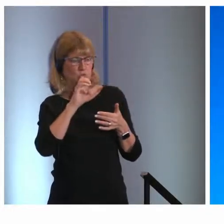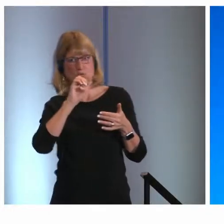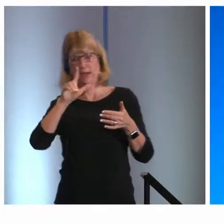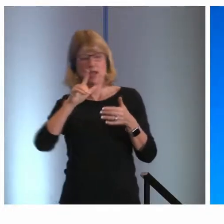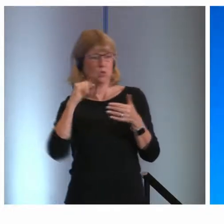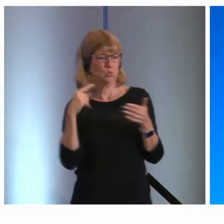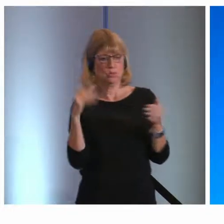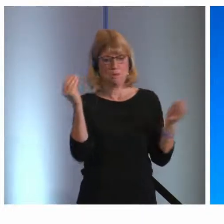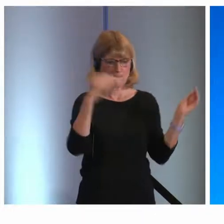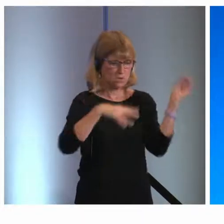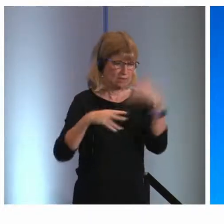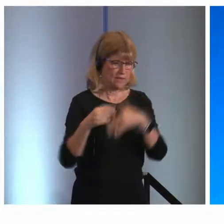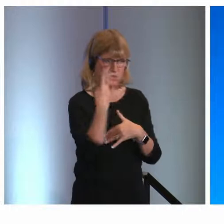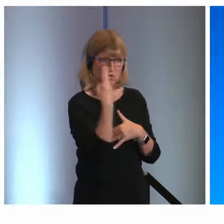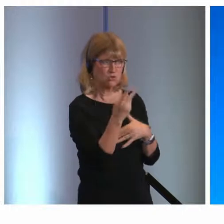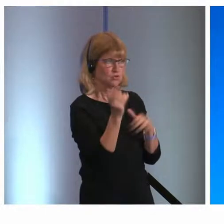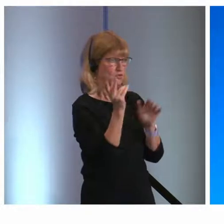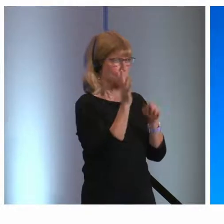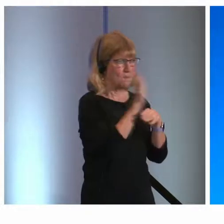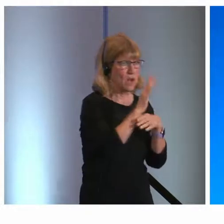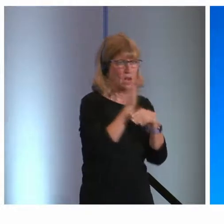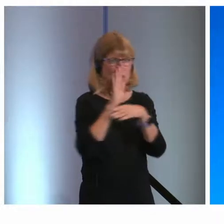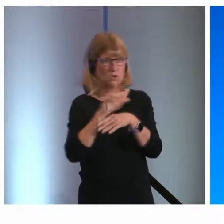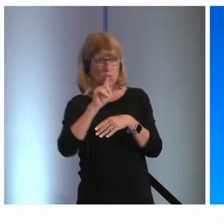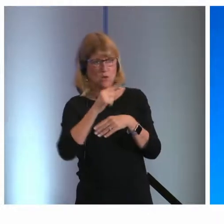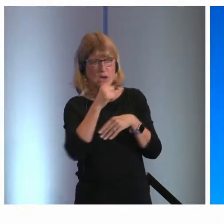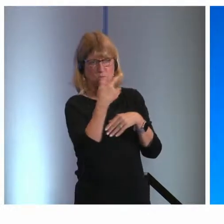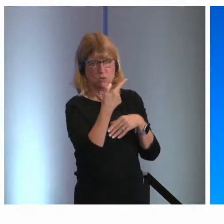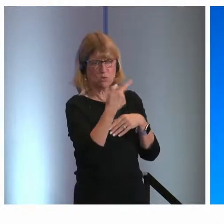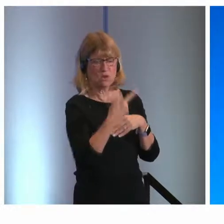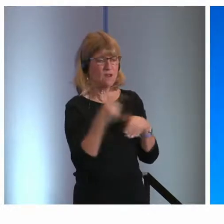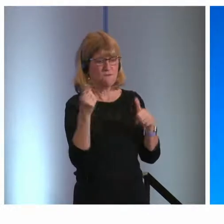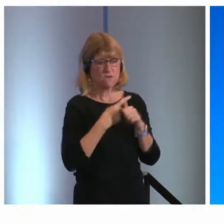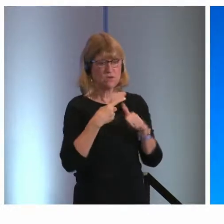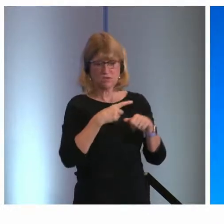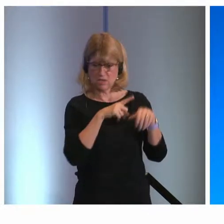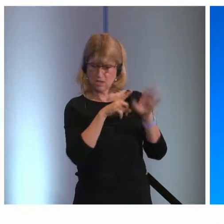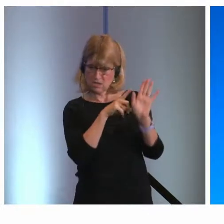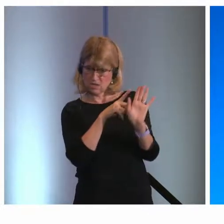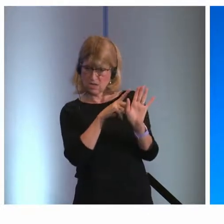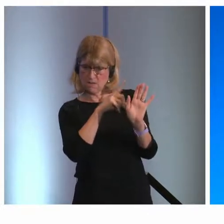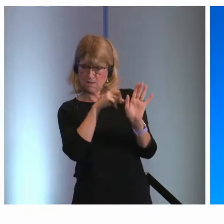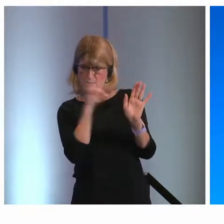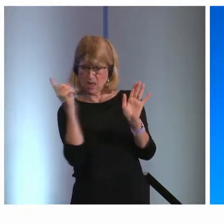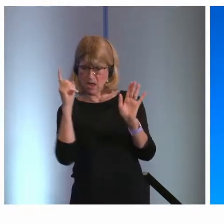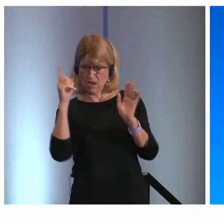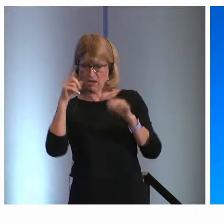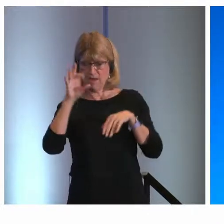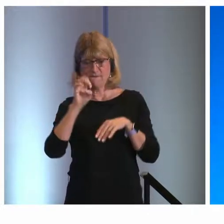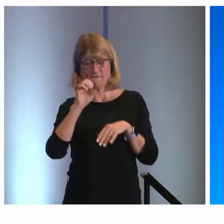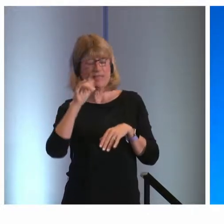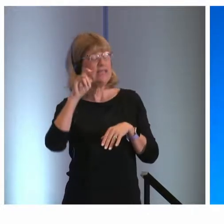but before we do the film, I just wants to say, these are two productions a scissor reel we put together for the two